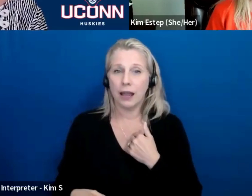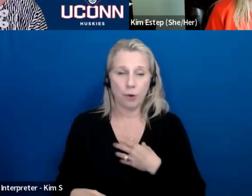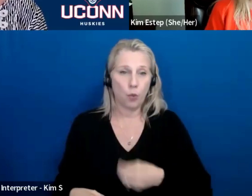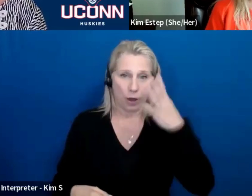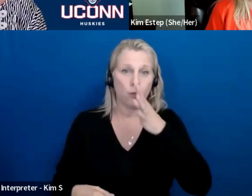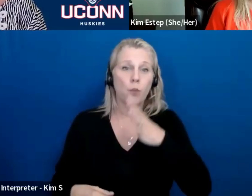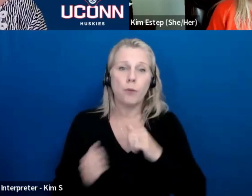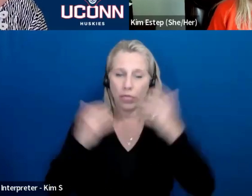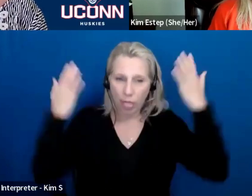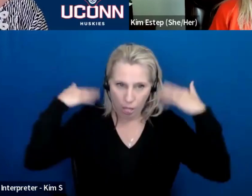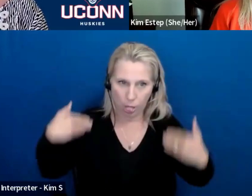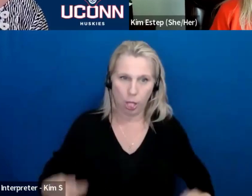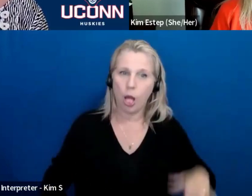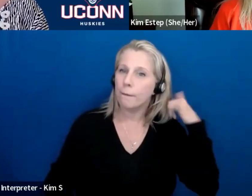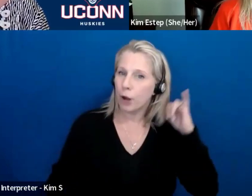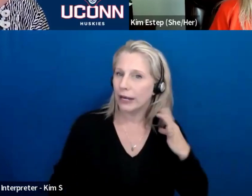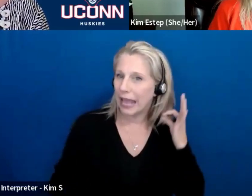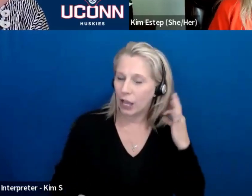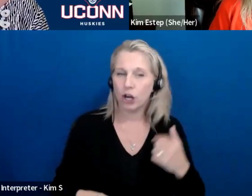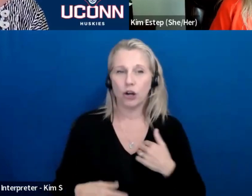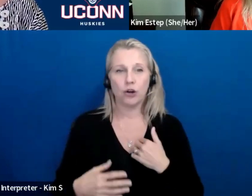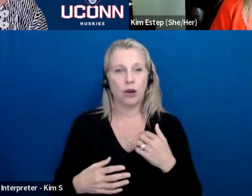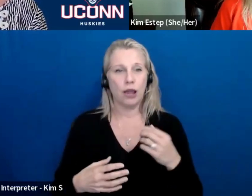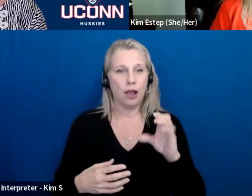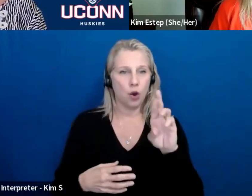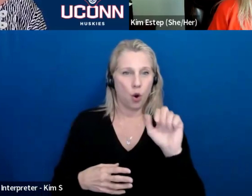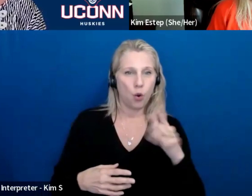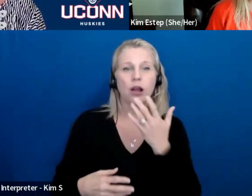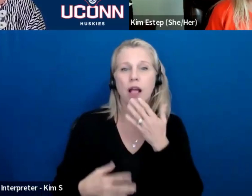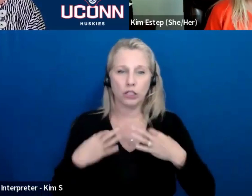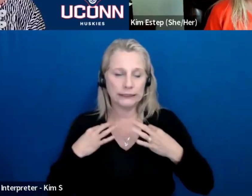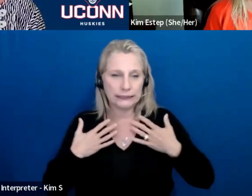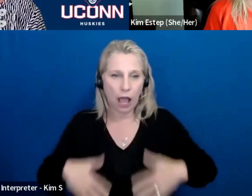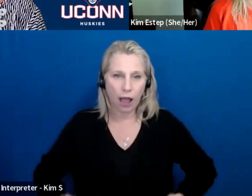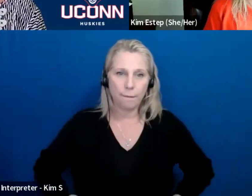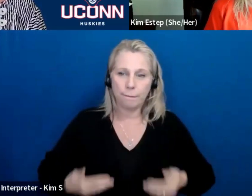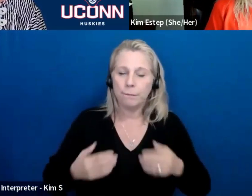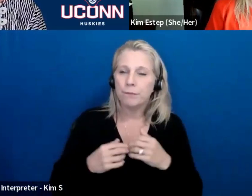with long blonde hair. Have on a coral top and I am in my home